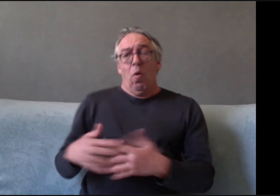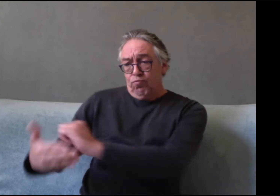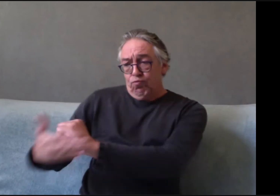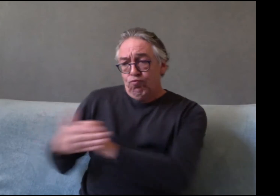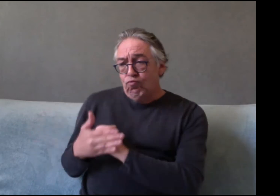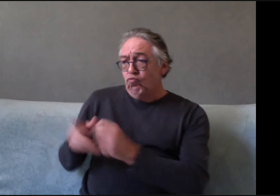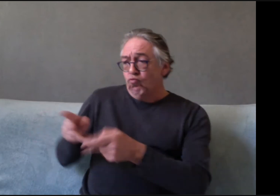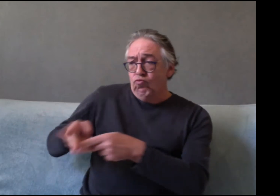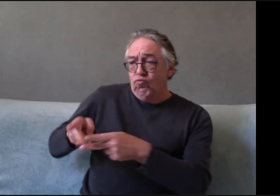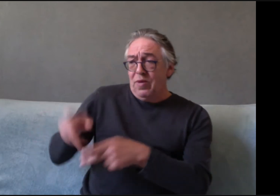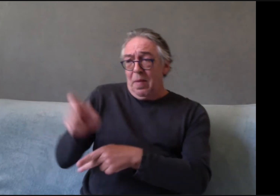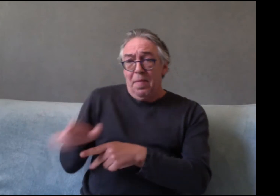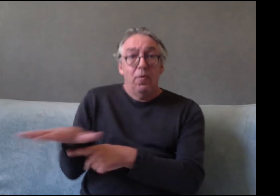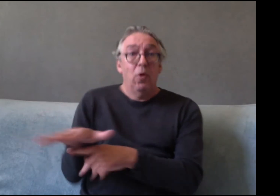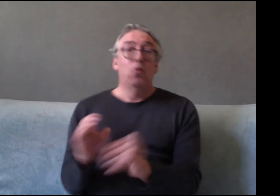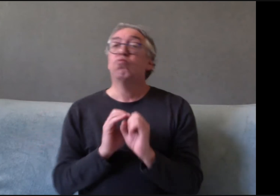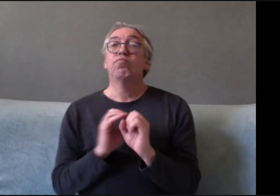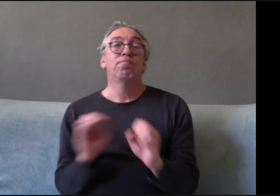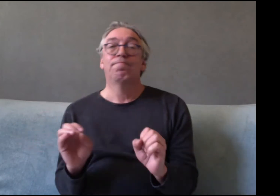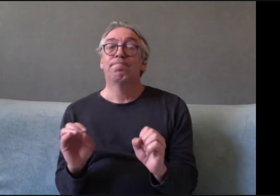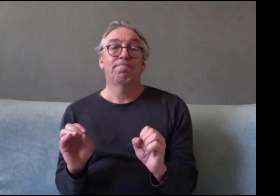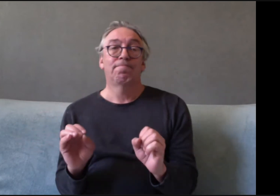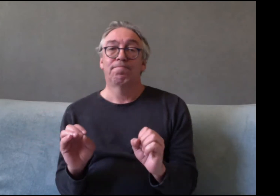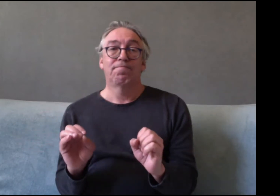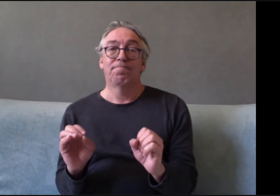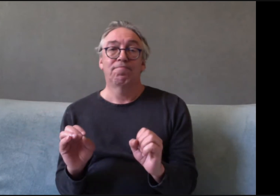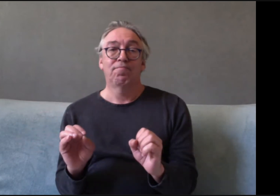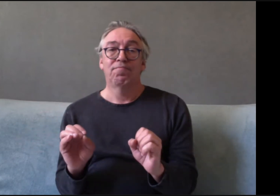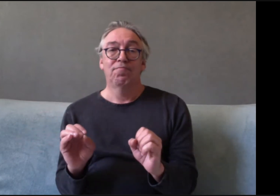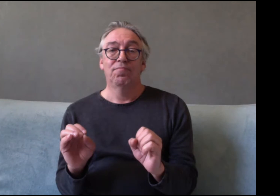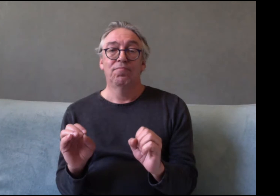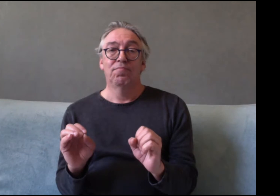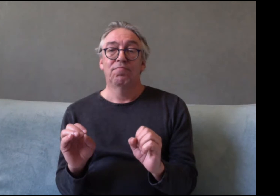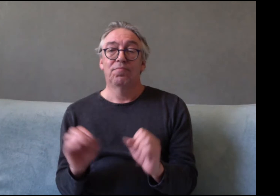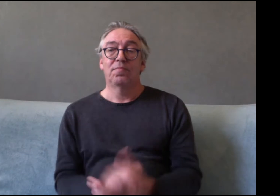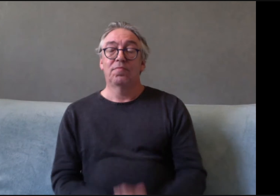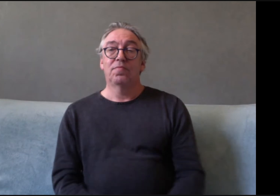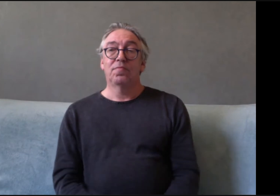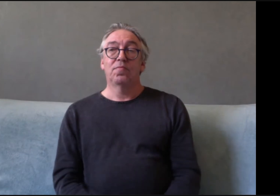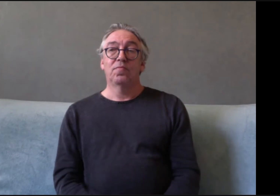to make exactly the same protection the government is asking for others.